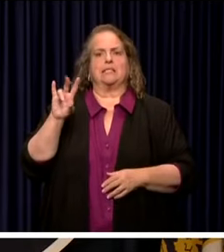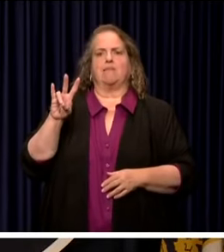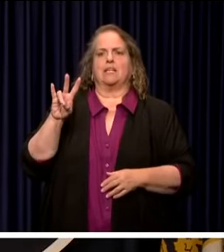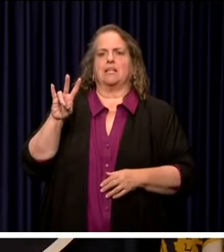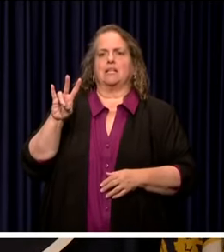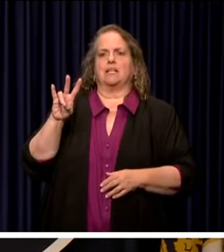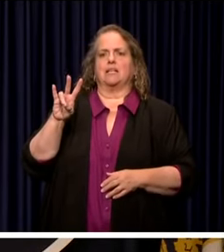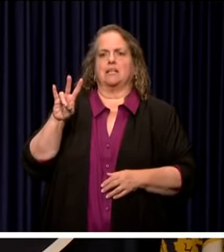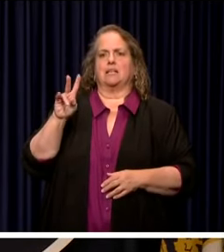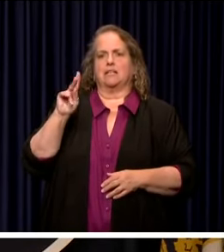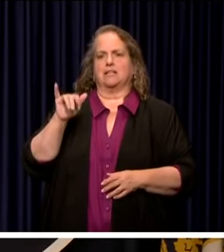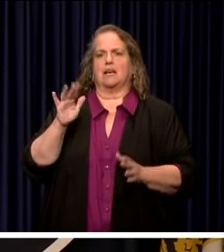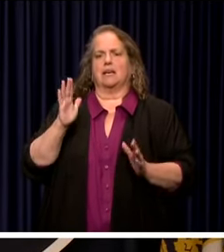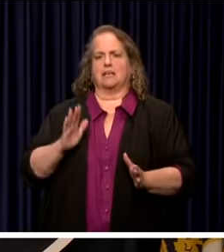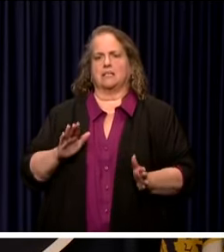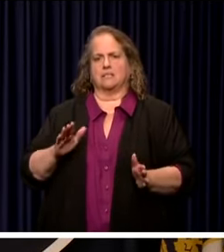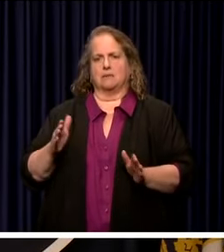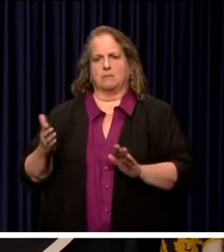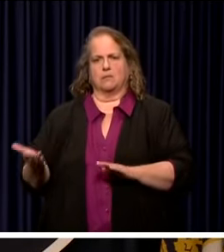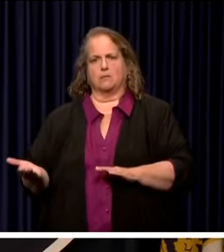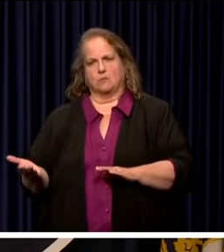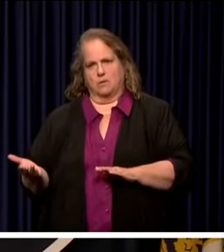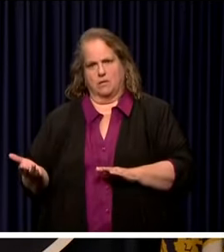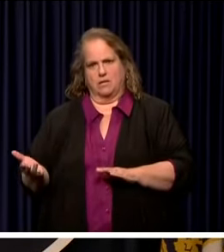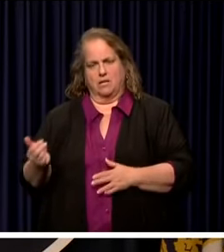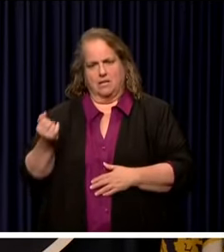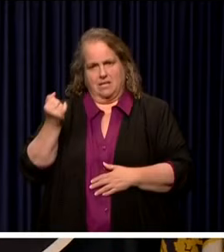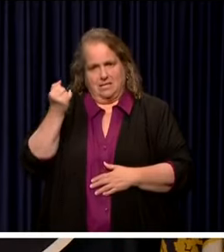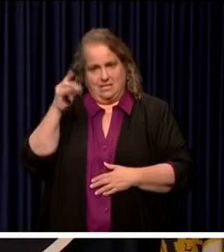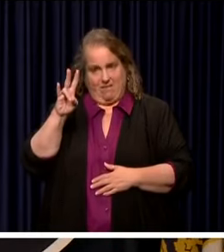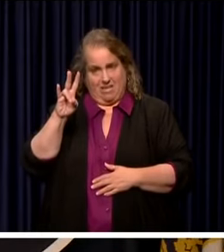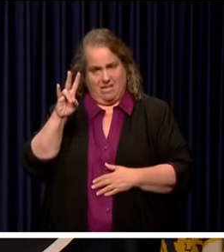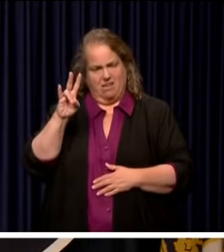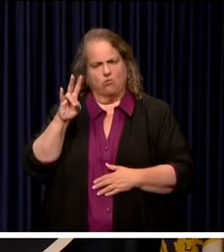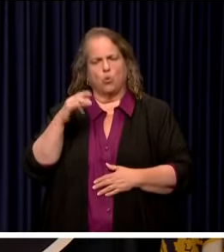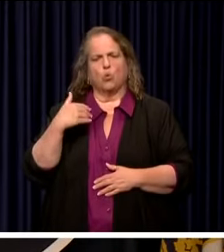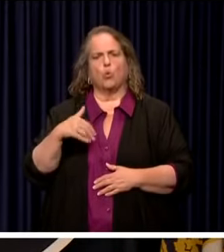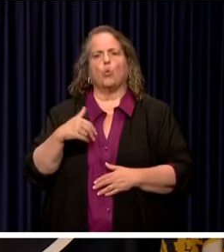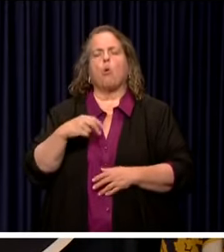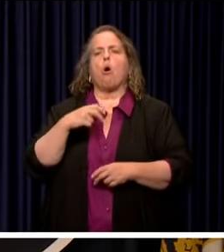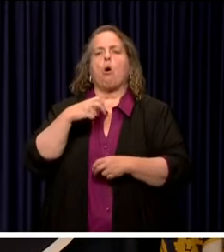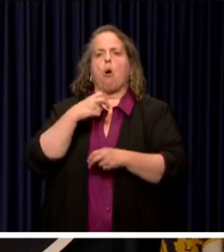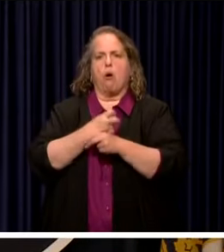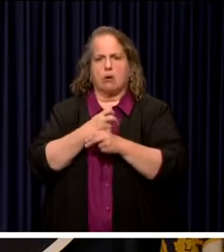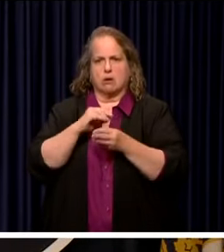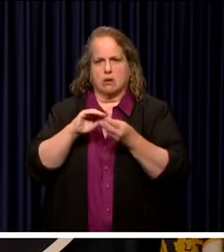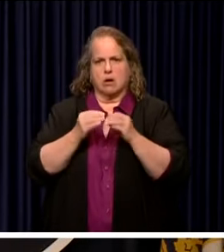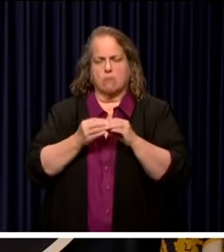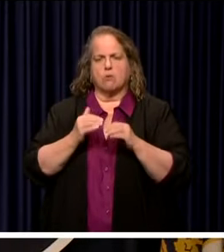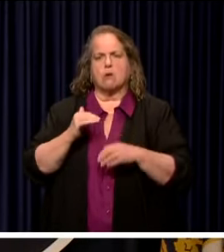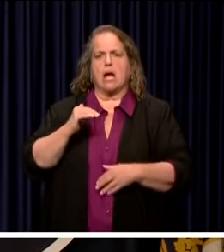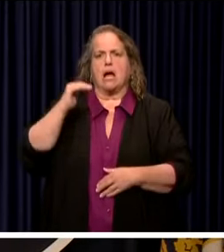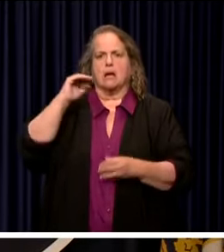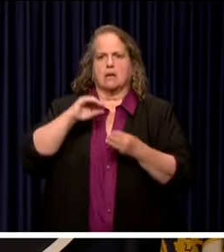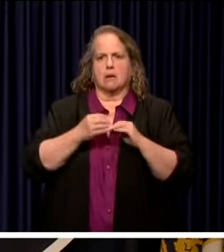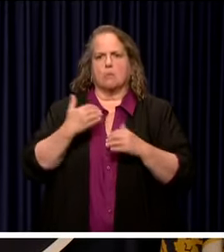92-YEAR-OLD MAY MALE IN GRAVES COUNTY, A 93-YEAR-OLD FEMALE IN